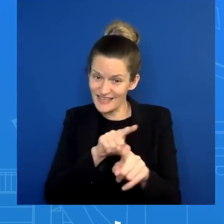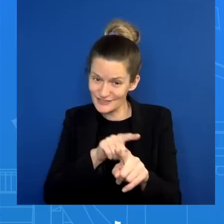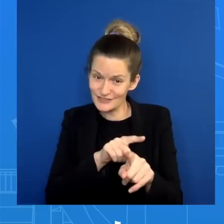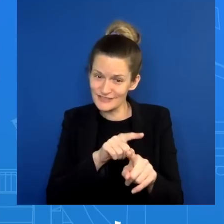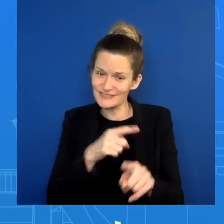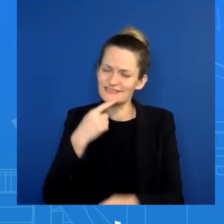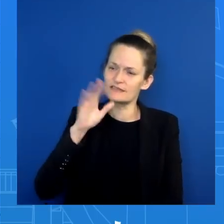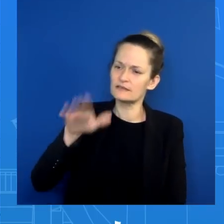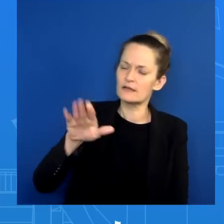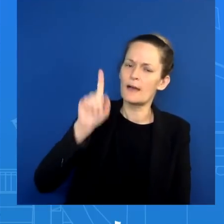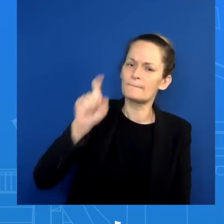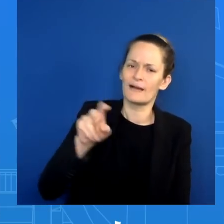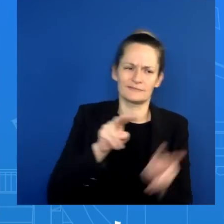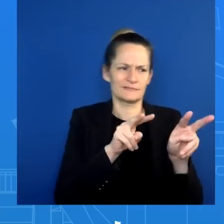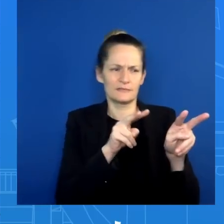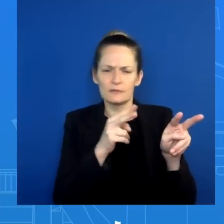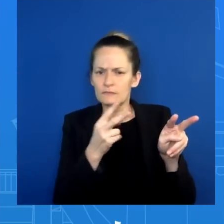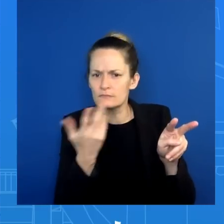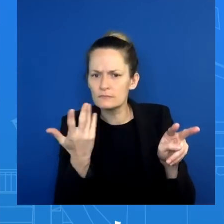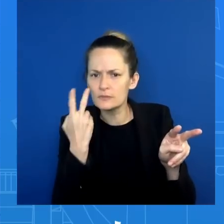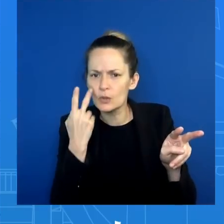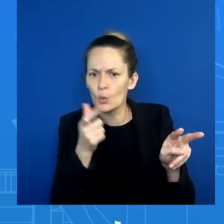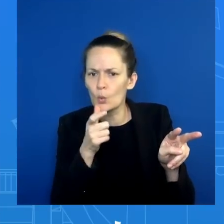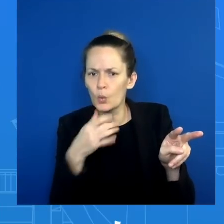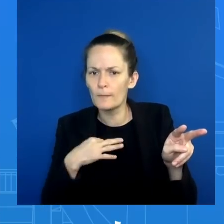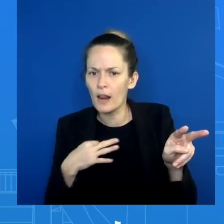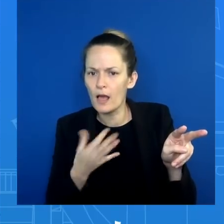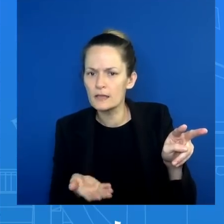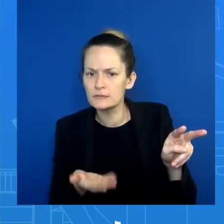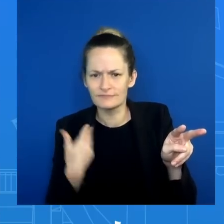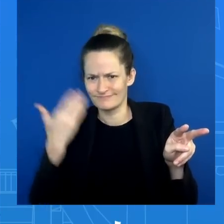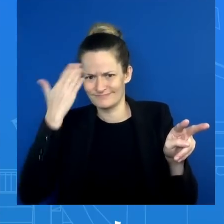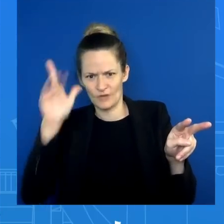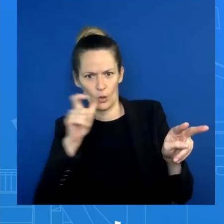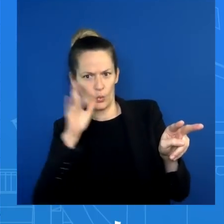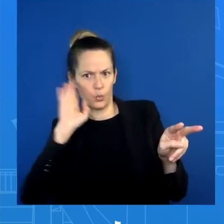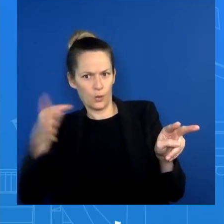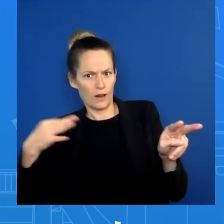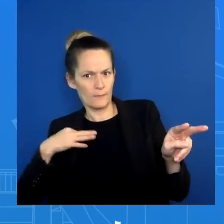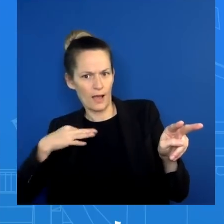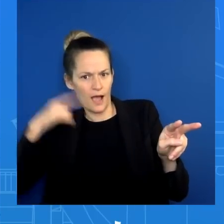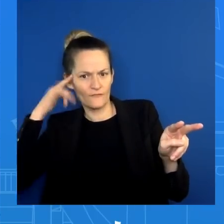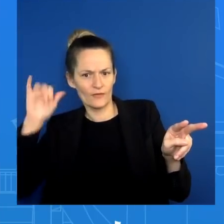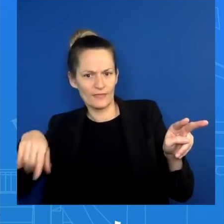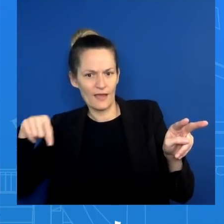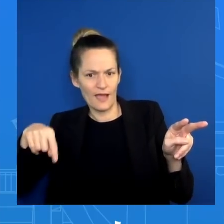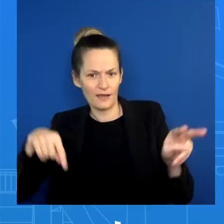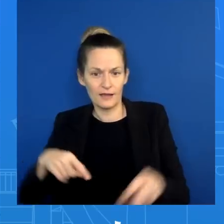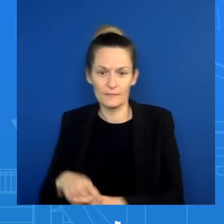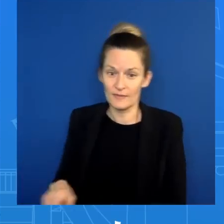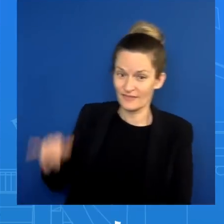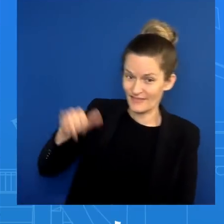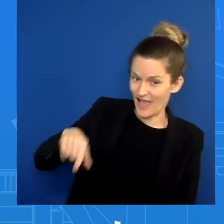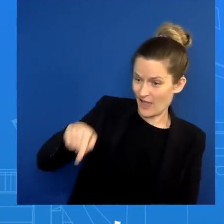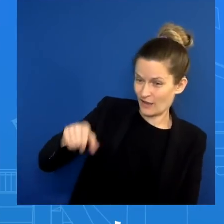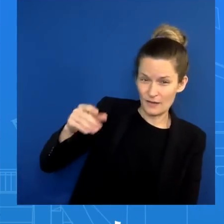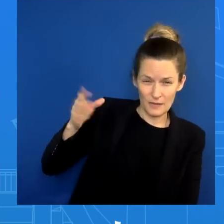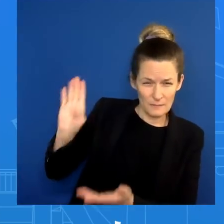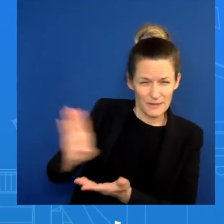that goes back into the Treasury, when you think about the lowering the deficit that we have, which is historic, which is historic,